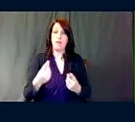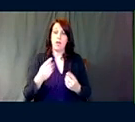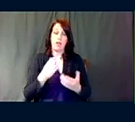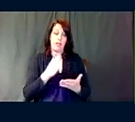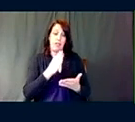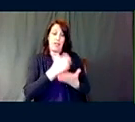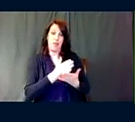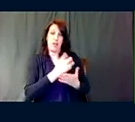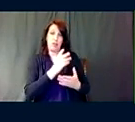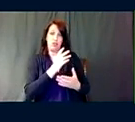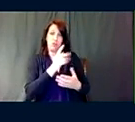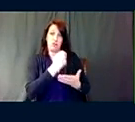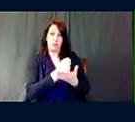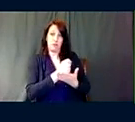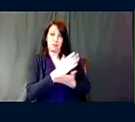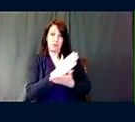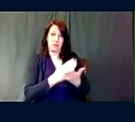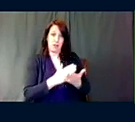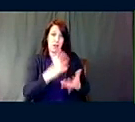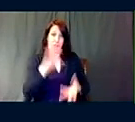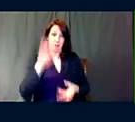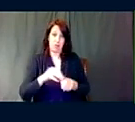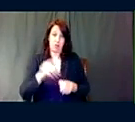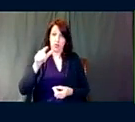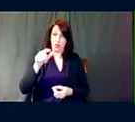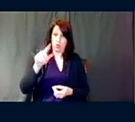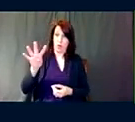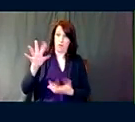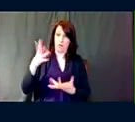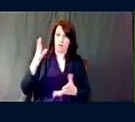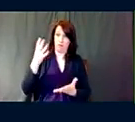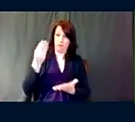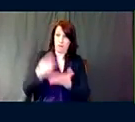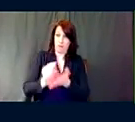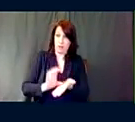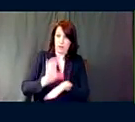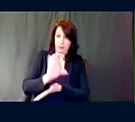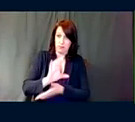SO SO FAR FUNDED ON THE INTERVENTION SIDE OF THINGS 24 SUPPLEMENTS TO DATE.